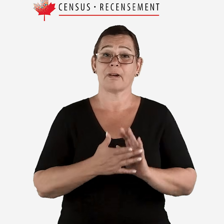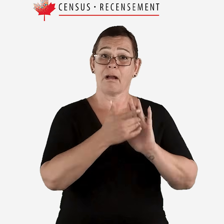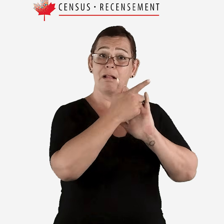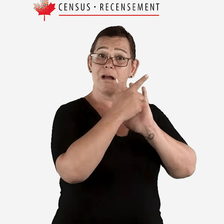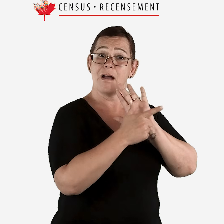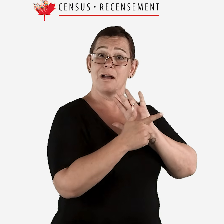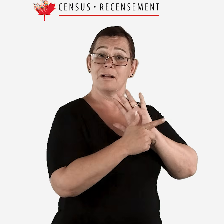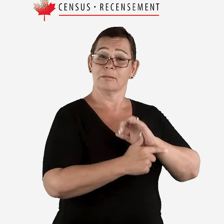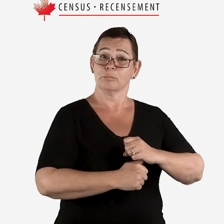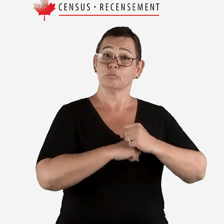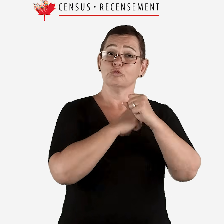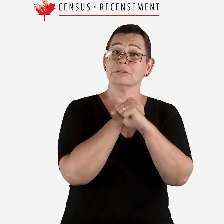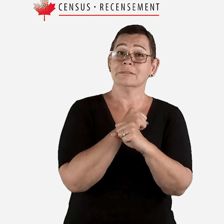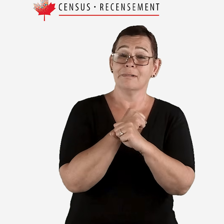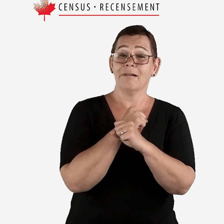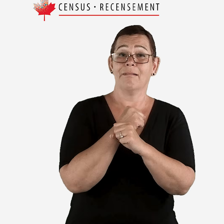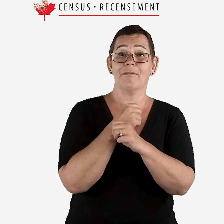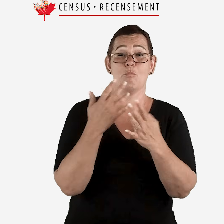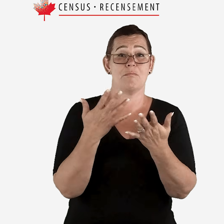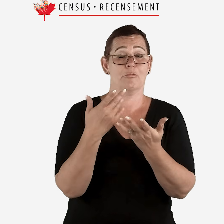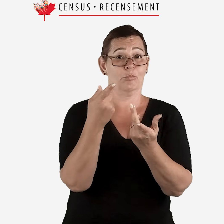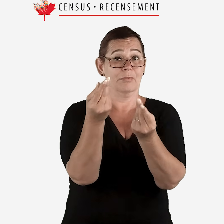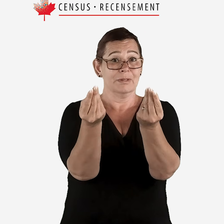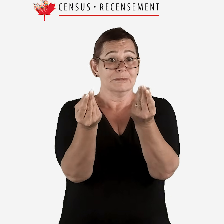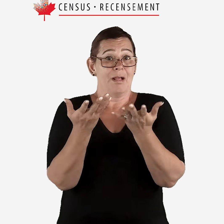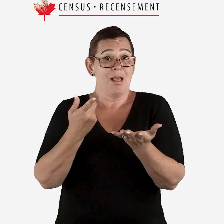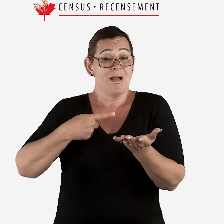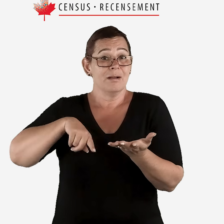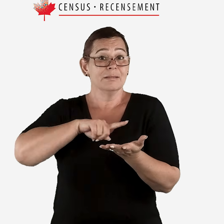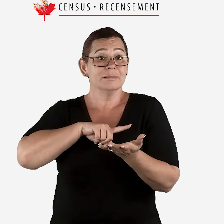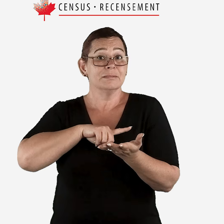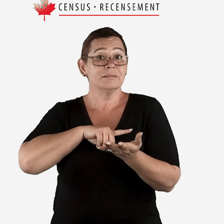The law protects what you tell us